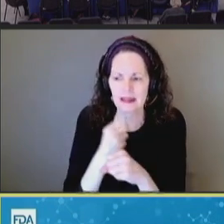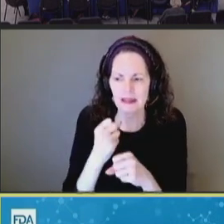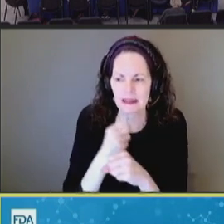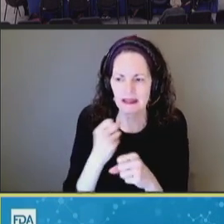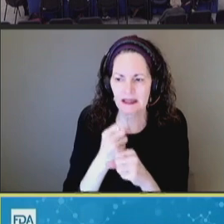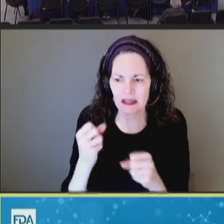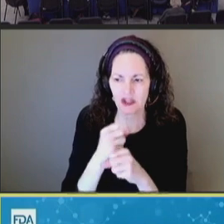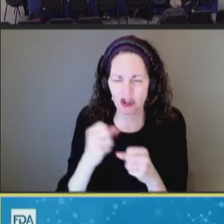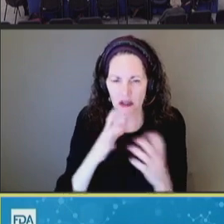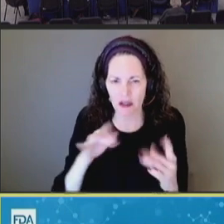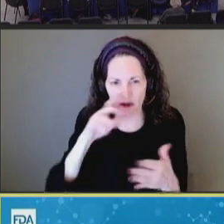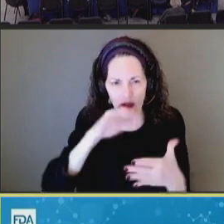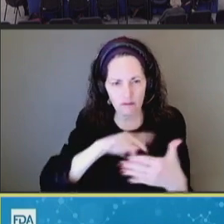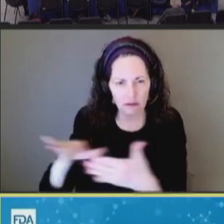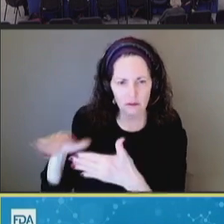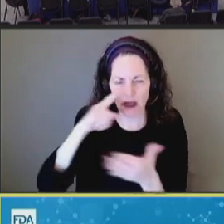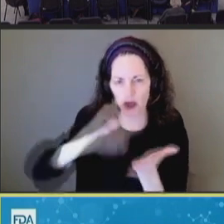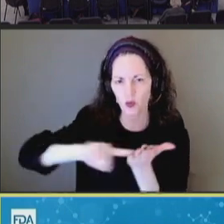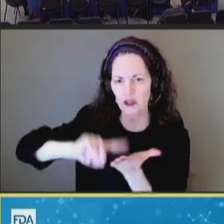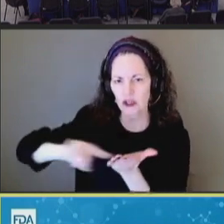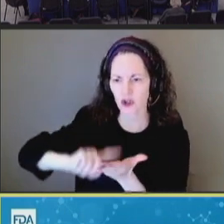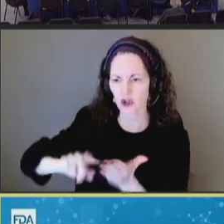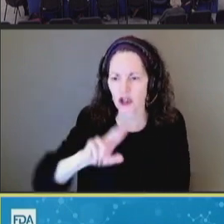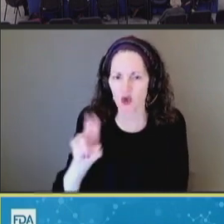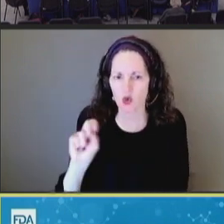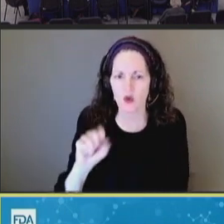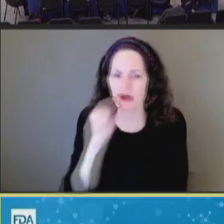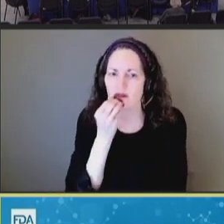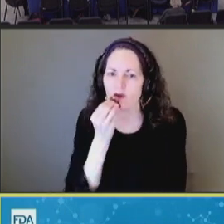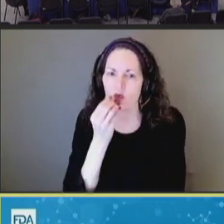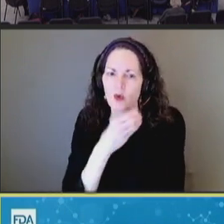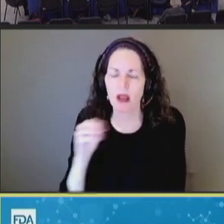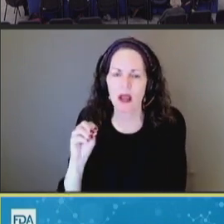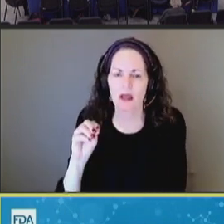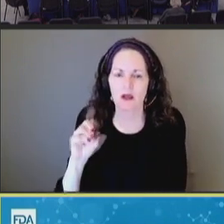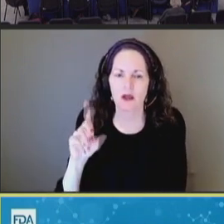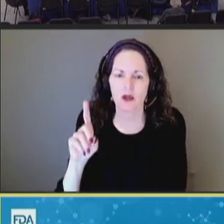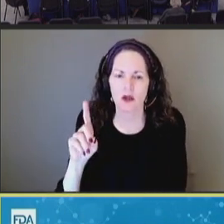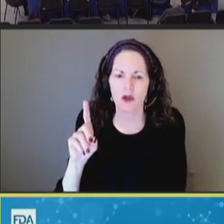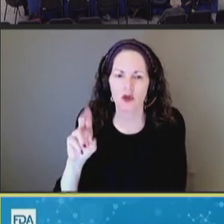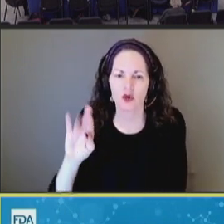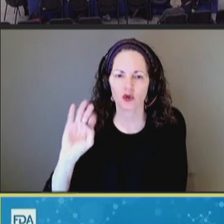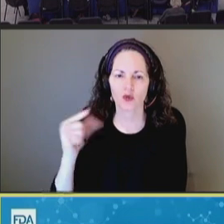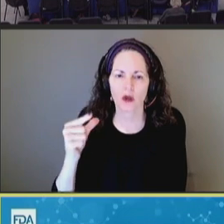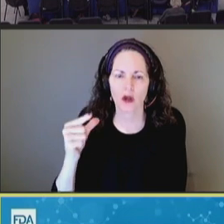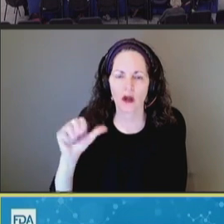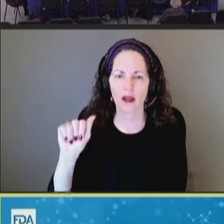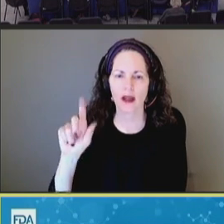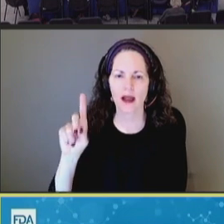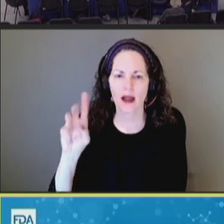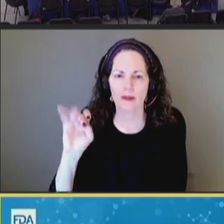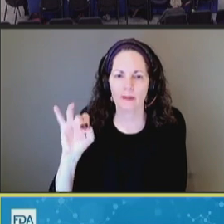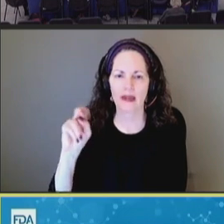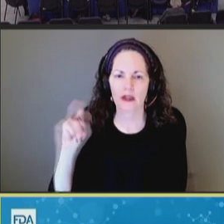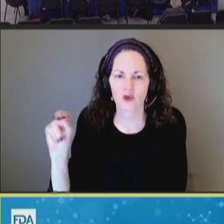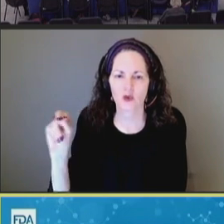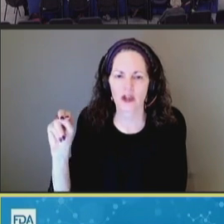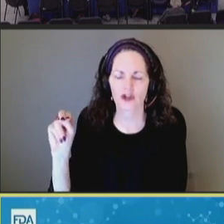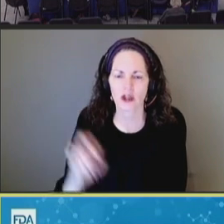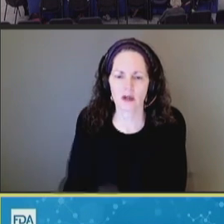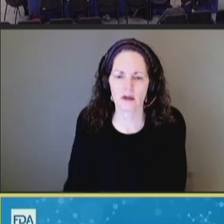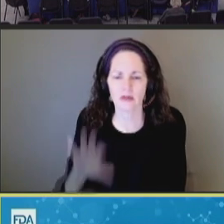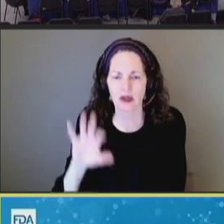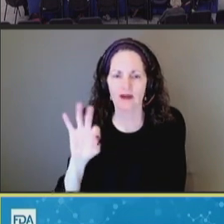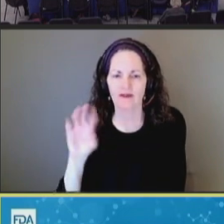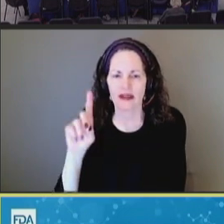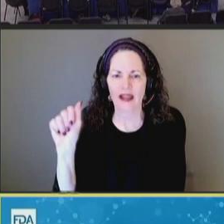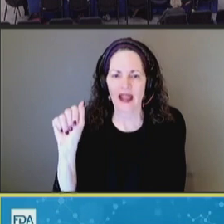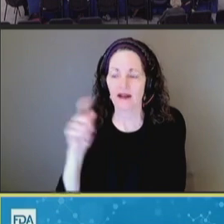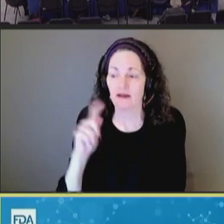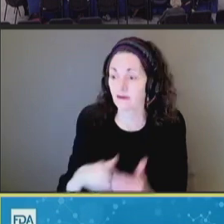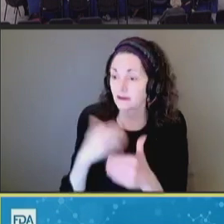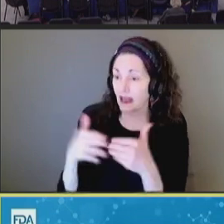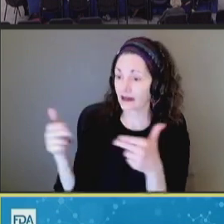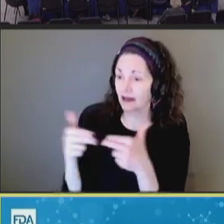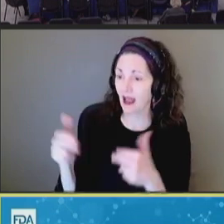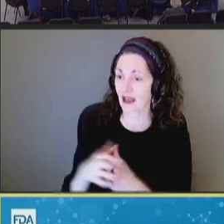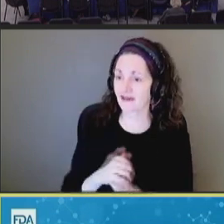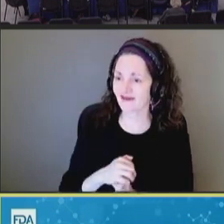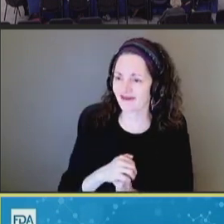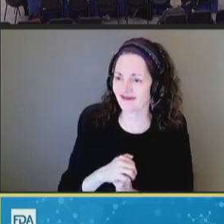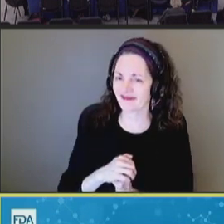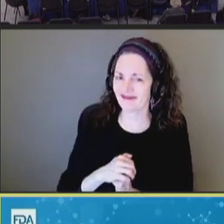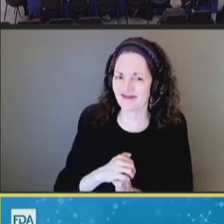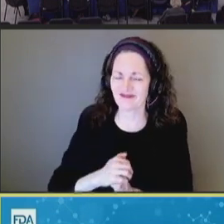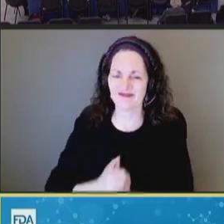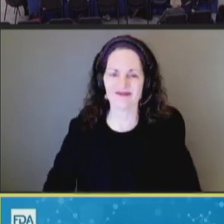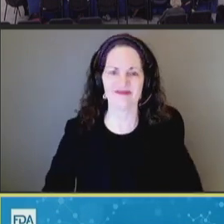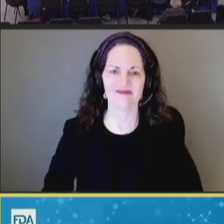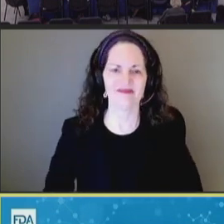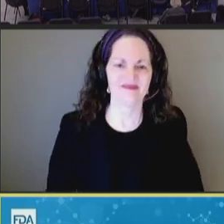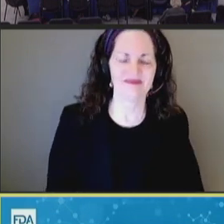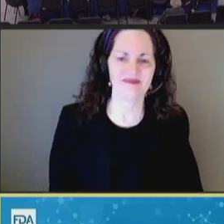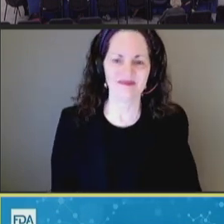and Research at the U.S. Food and Drug Administration. Next slide.